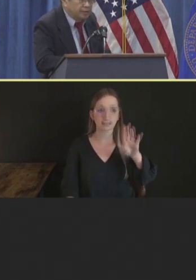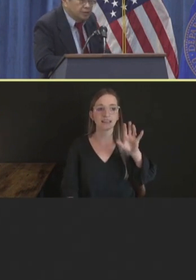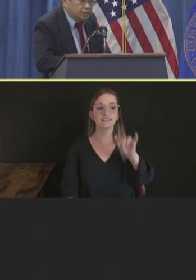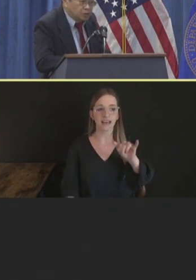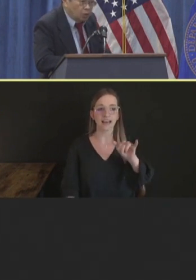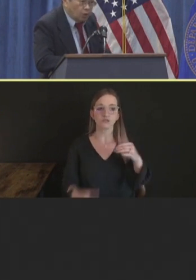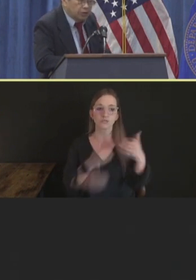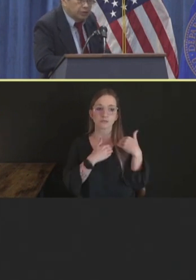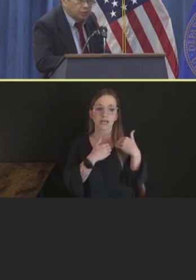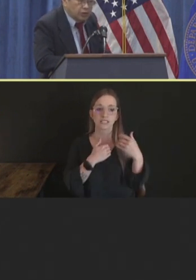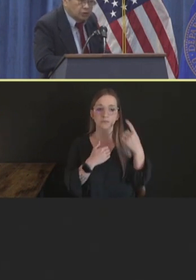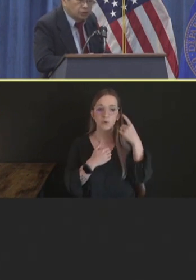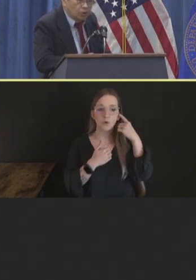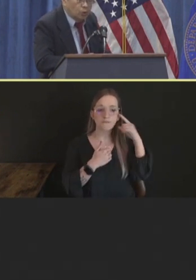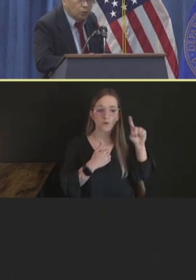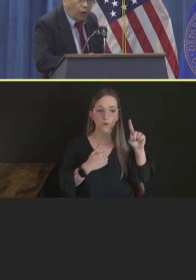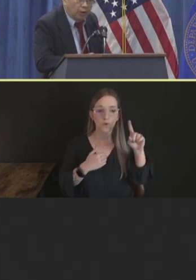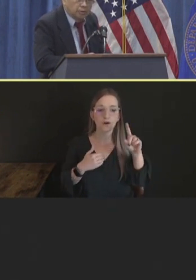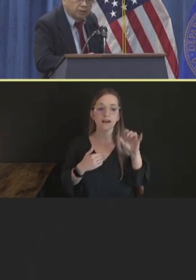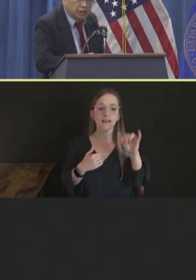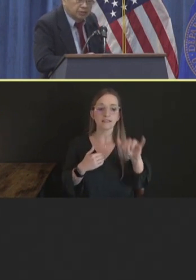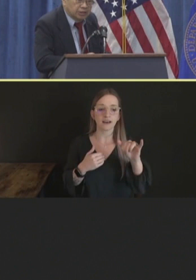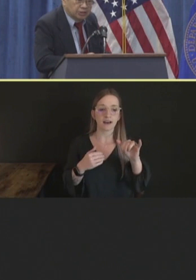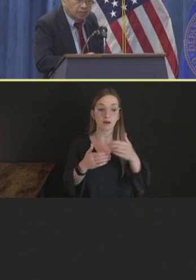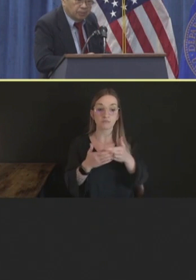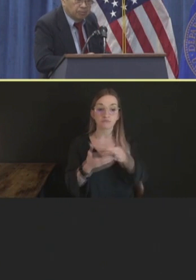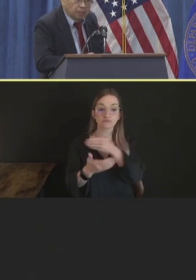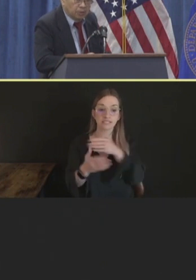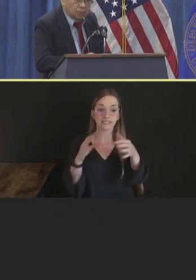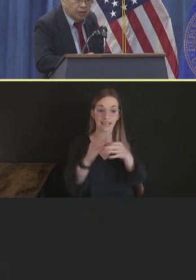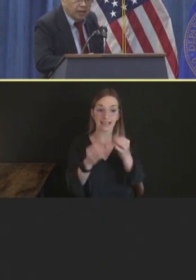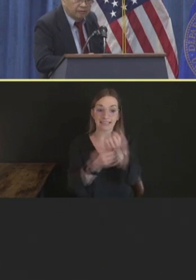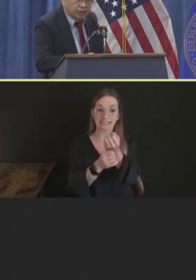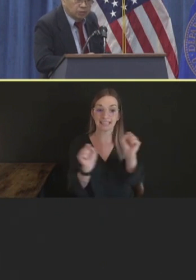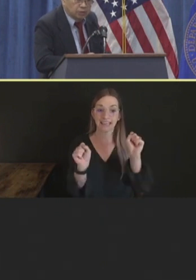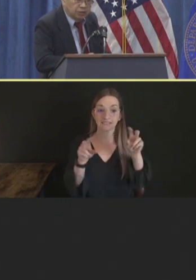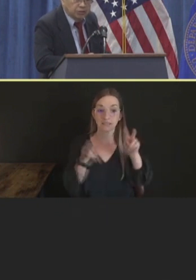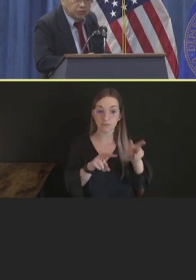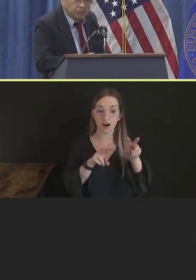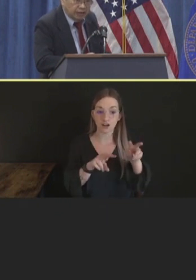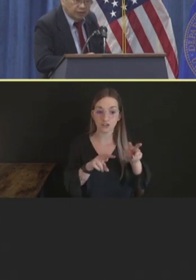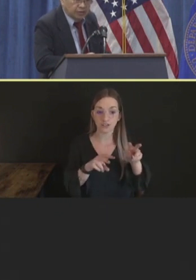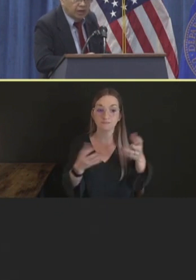And historically there was actually no requirement that DSMB members have expertise in safety.